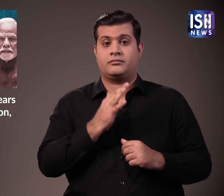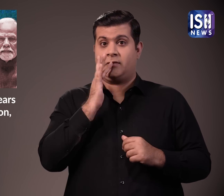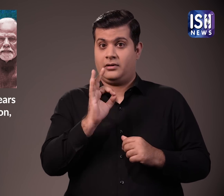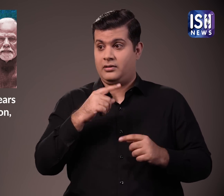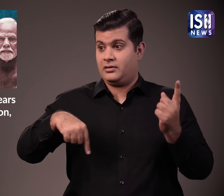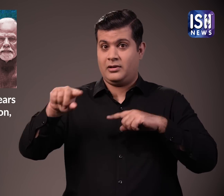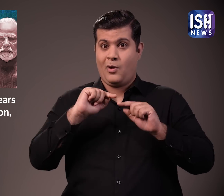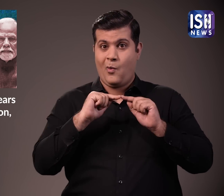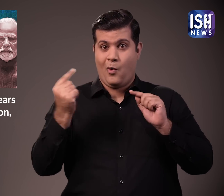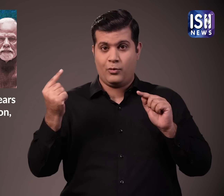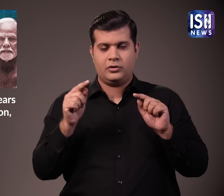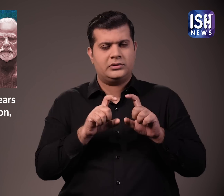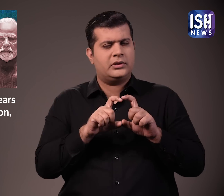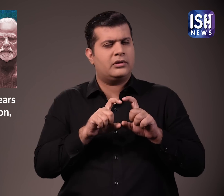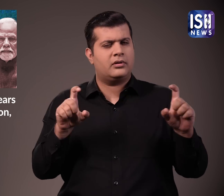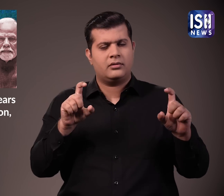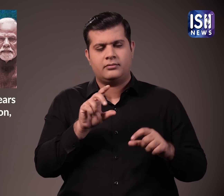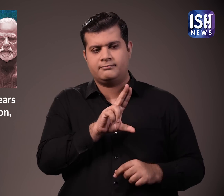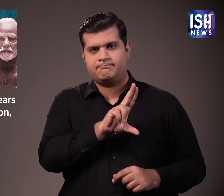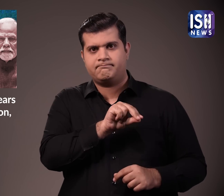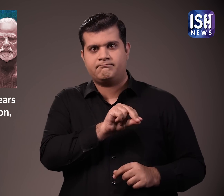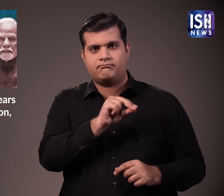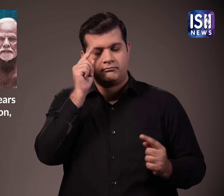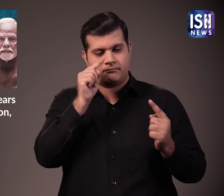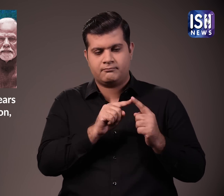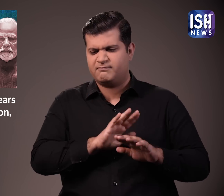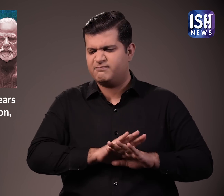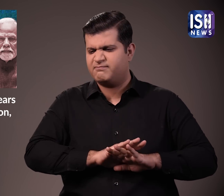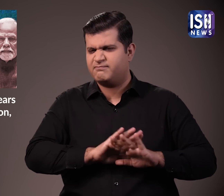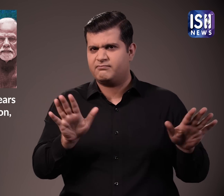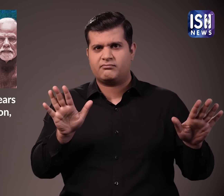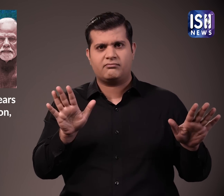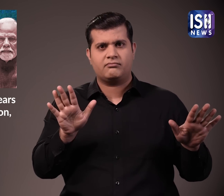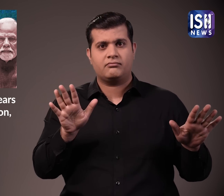The opposition is firmly against One Nation, One Election.